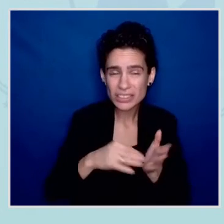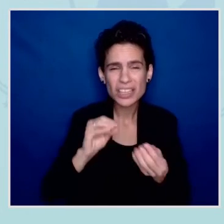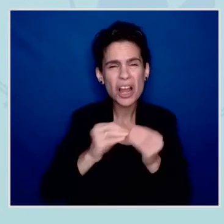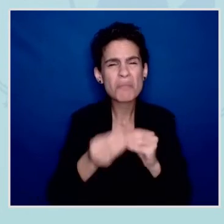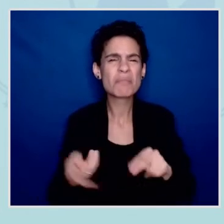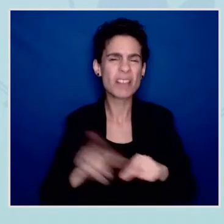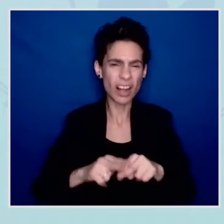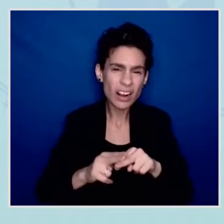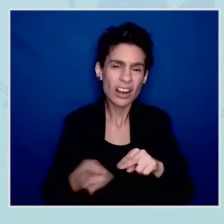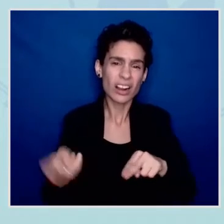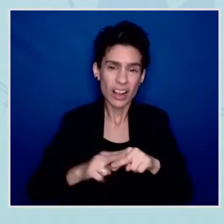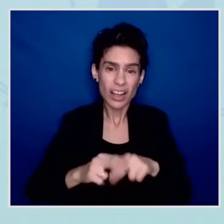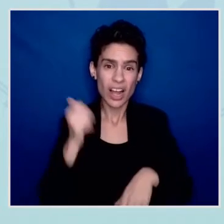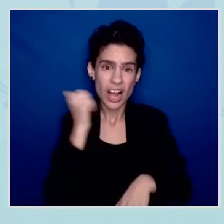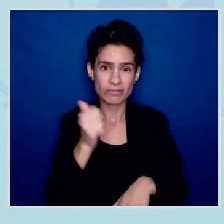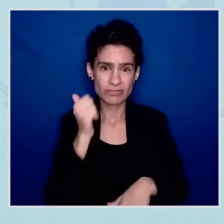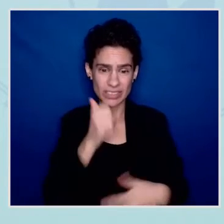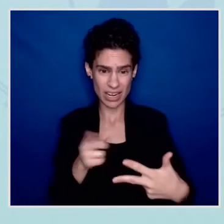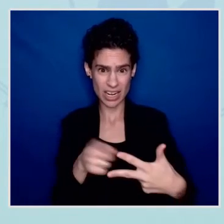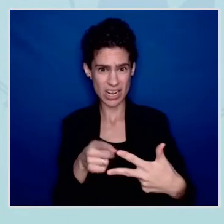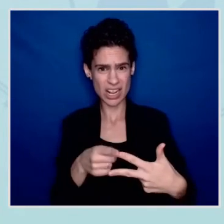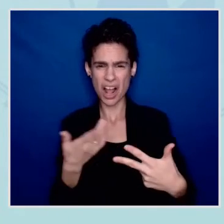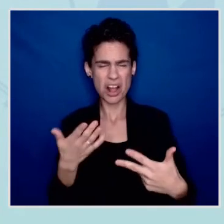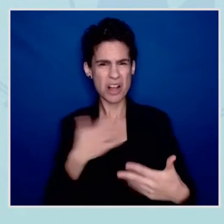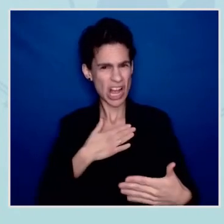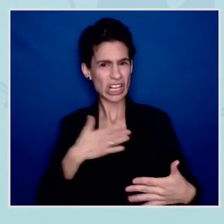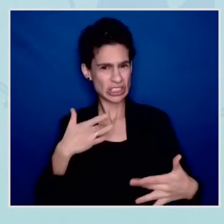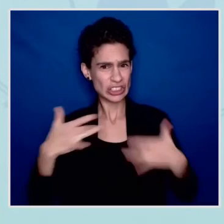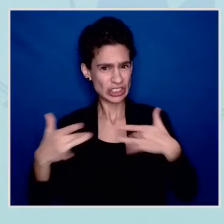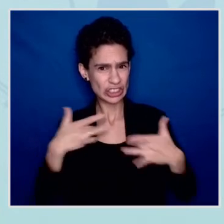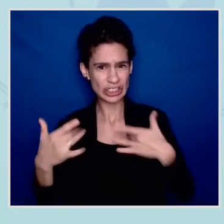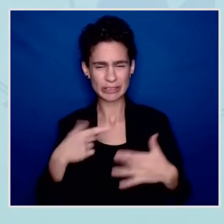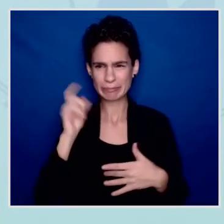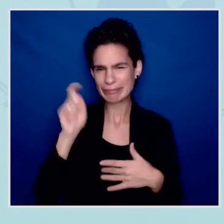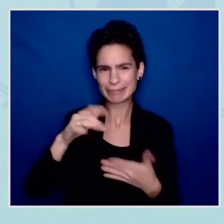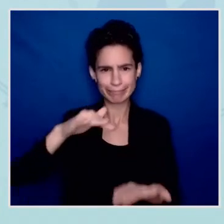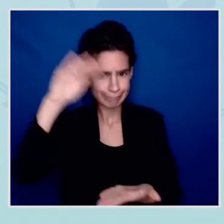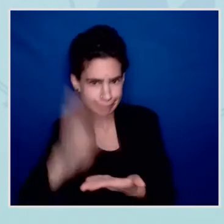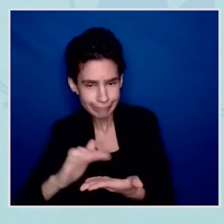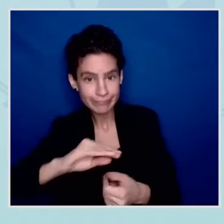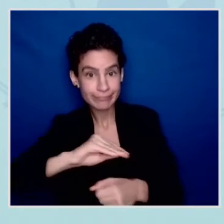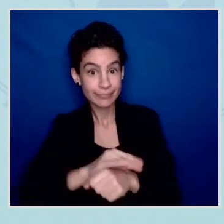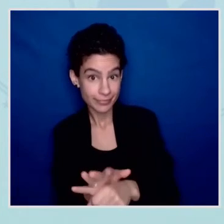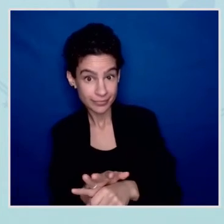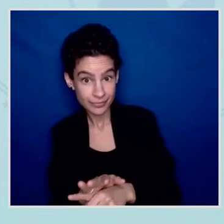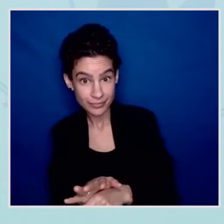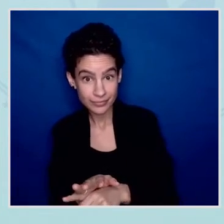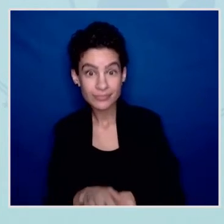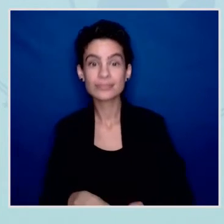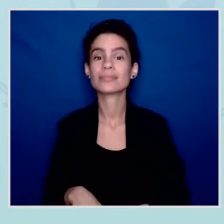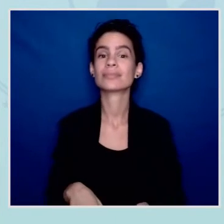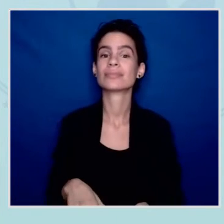VERY SAD. NUMBER 2, WE'VE HAD 4000